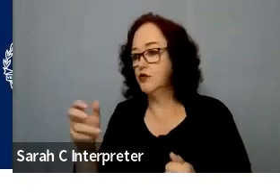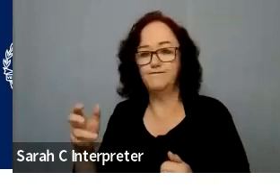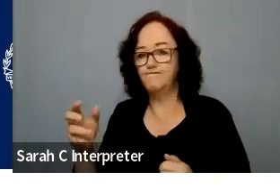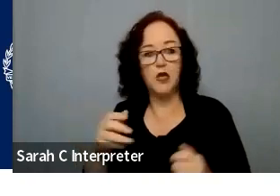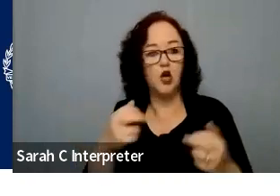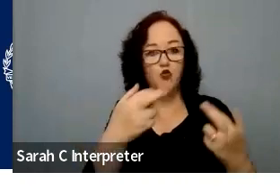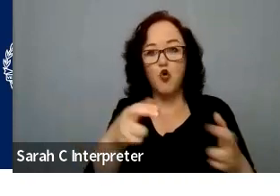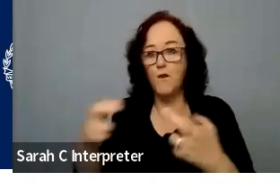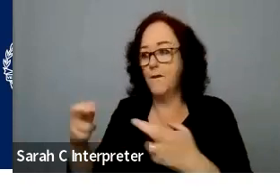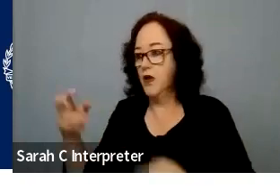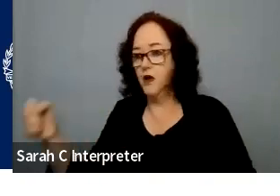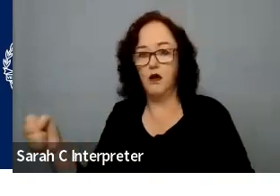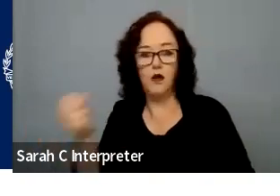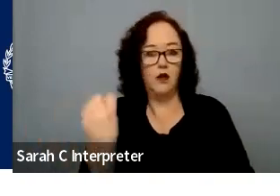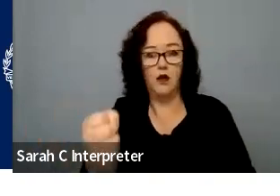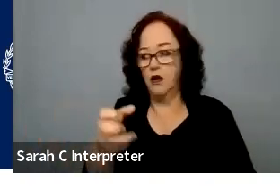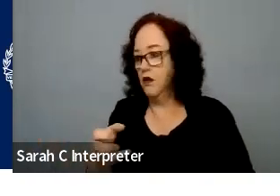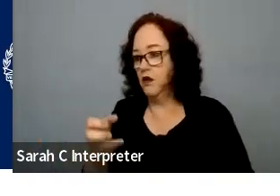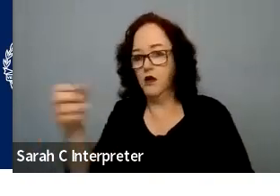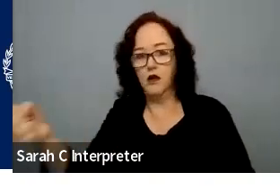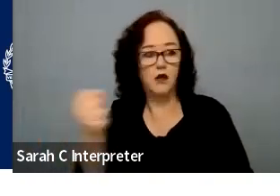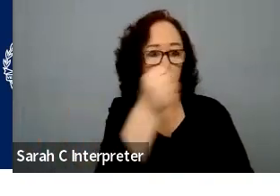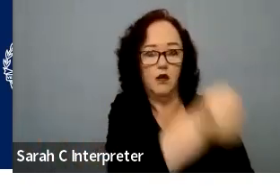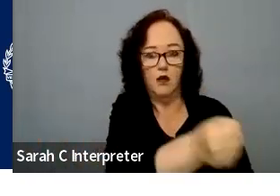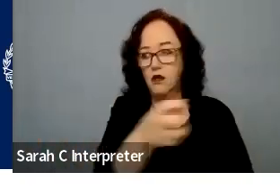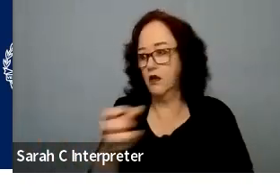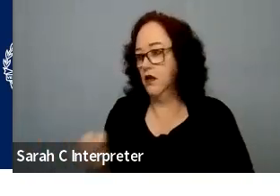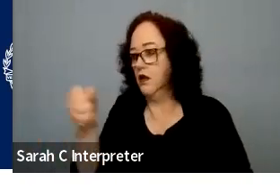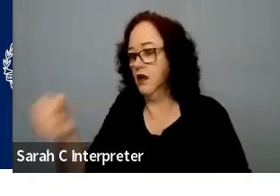um but it did seem fairly complex particularly if you hadn't done it before or had not participated